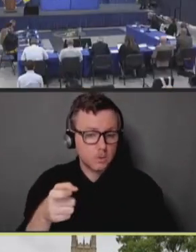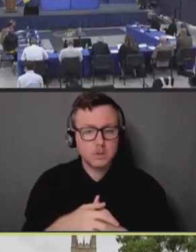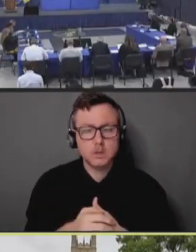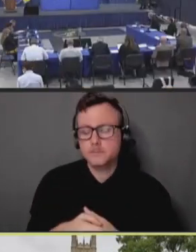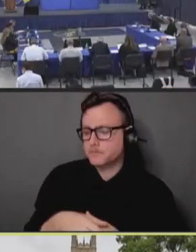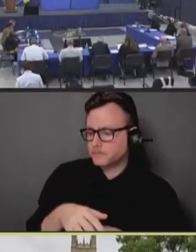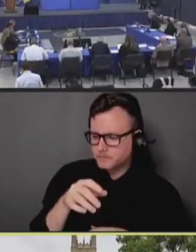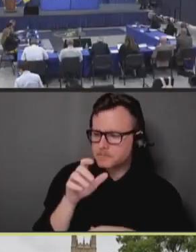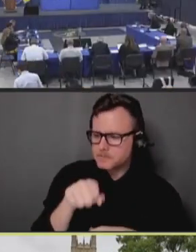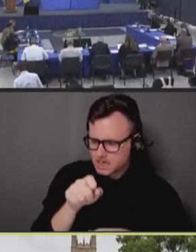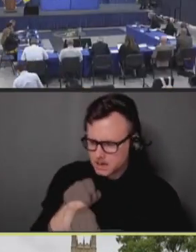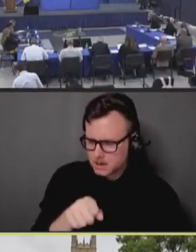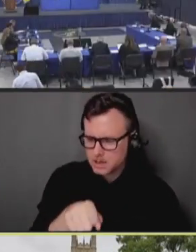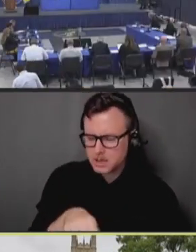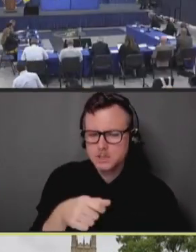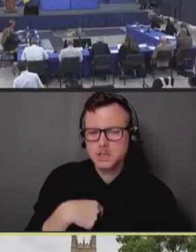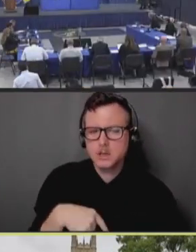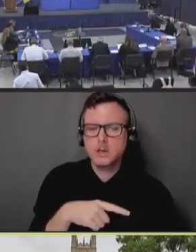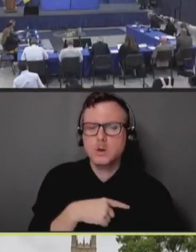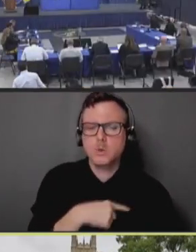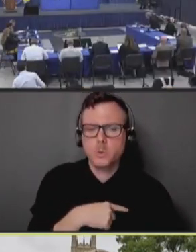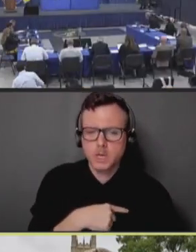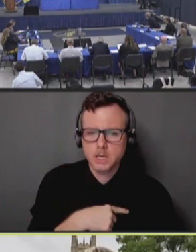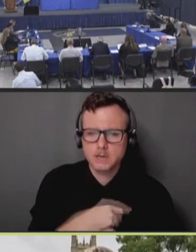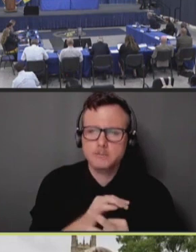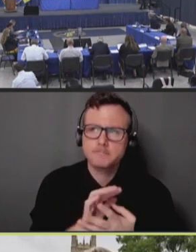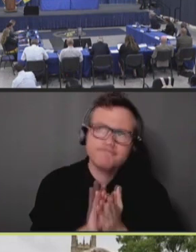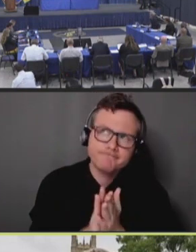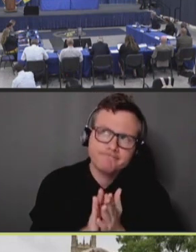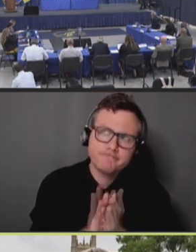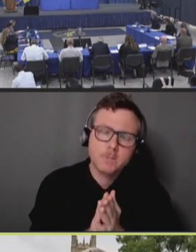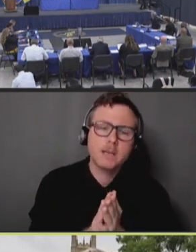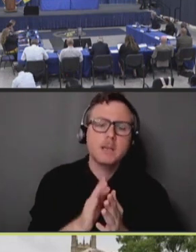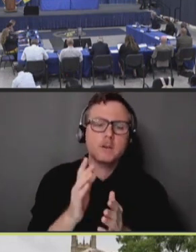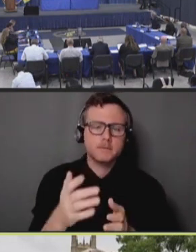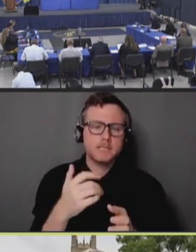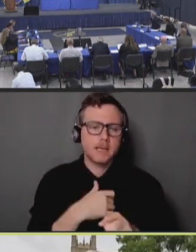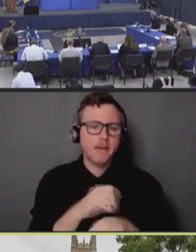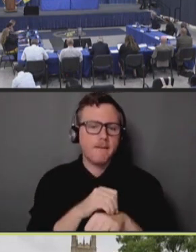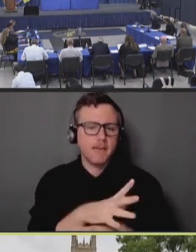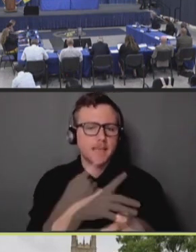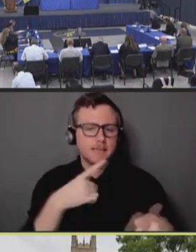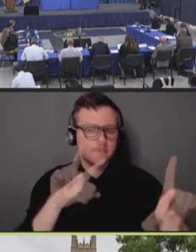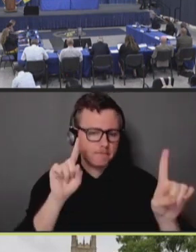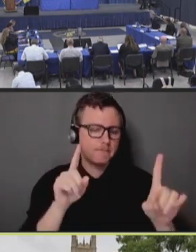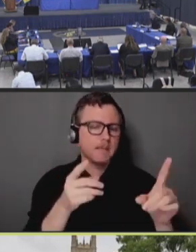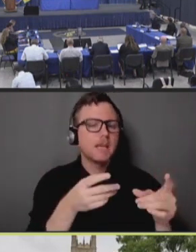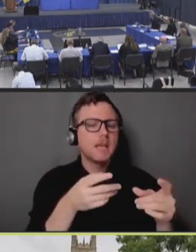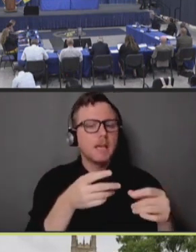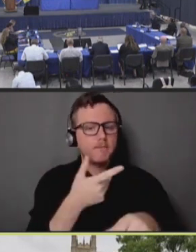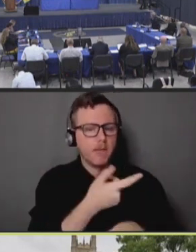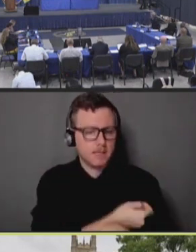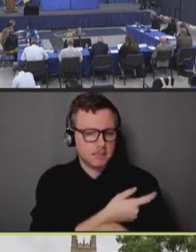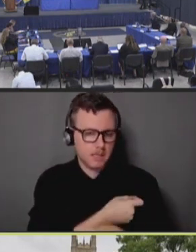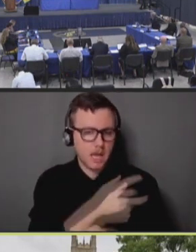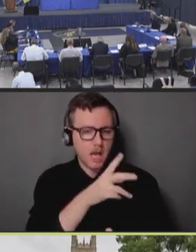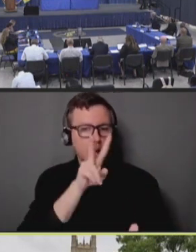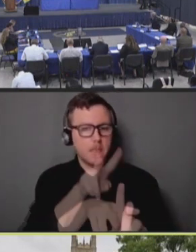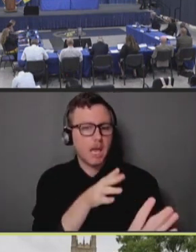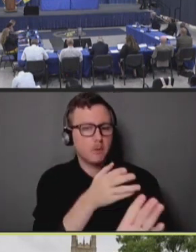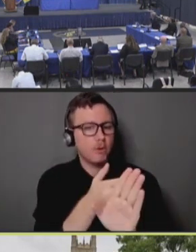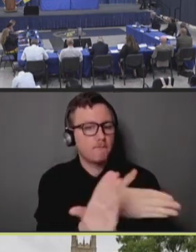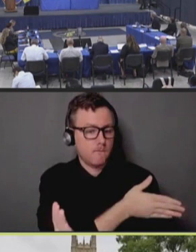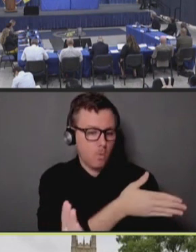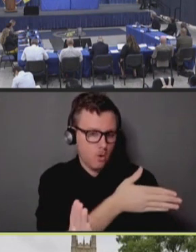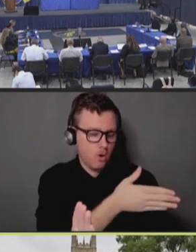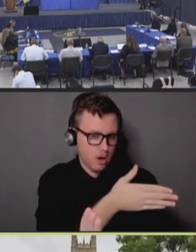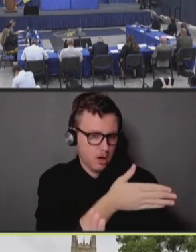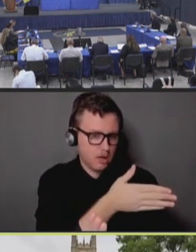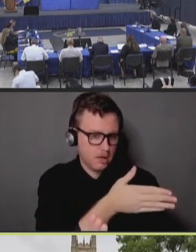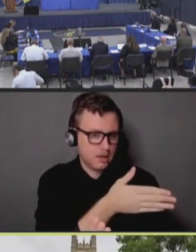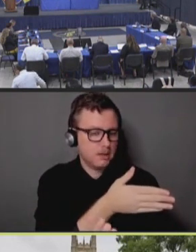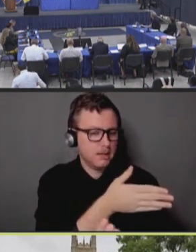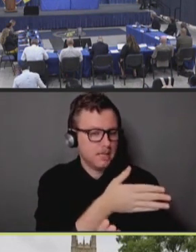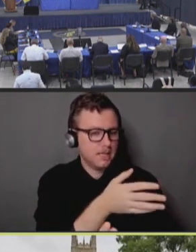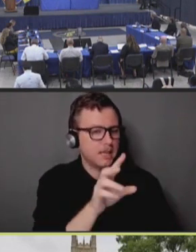We looked only on if you have two vaccines applied before diagnosis so as a risk factors.